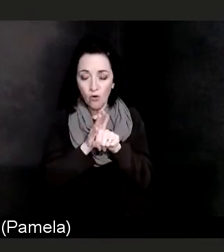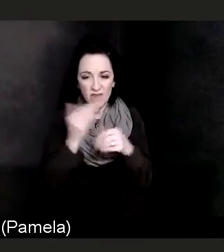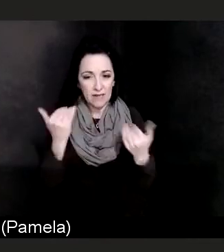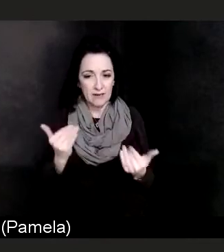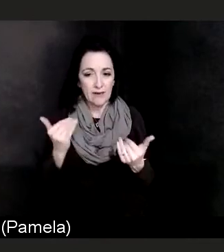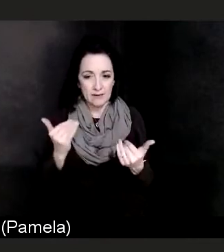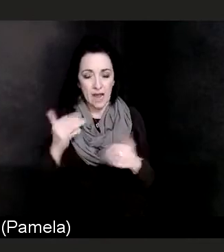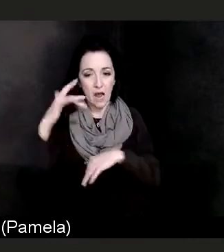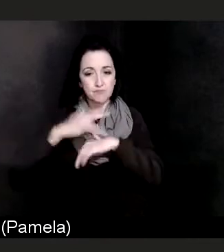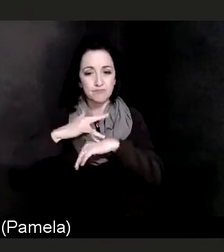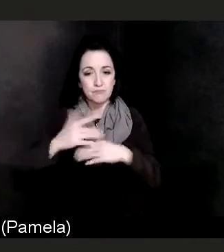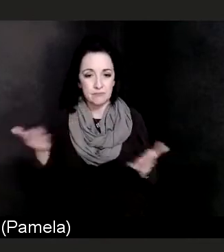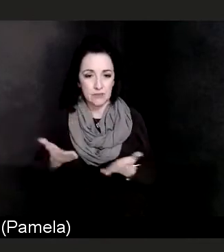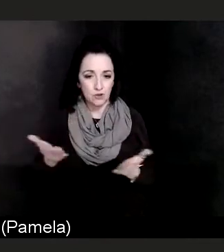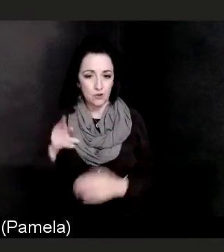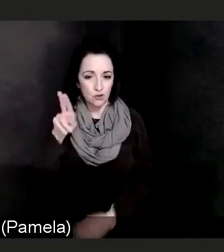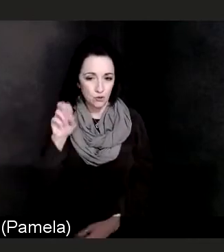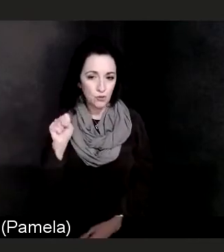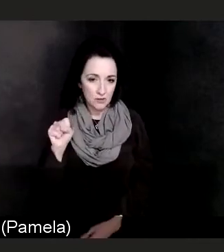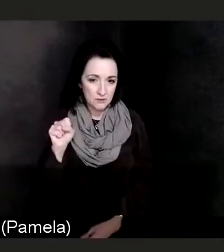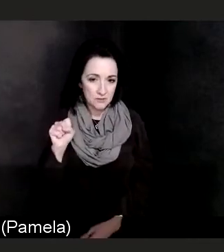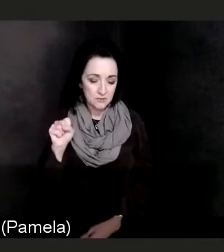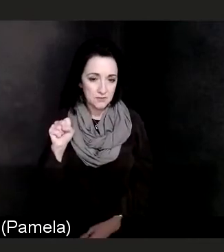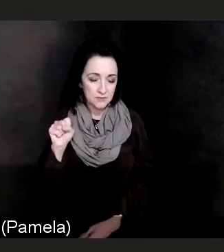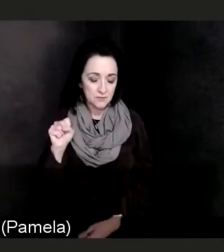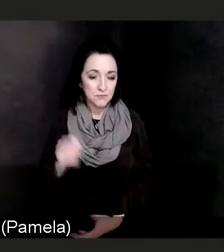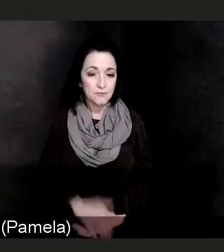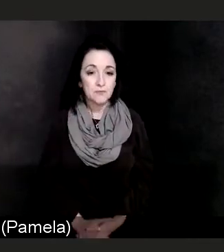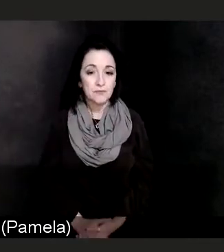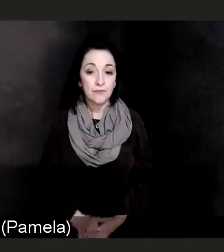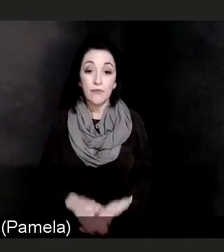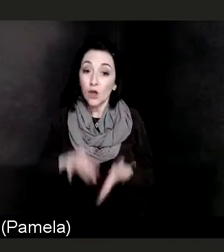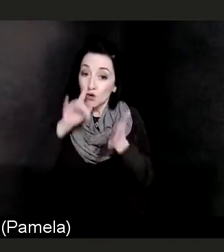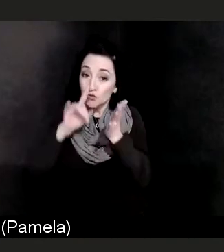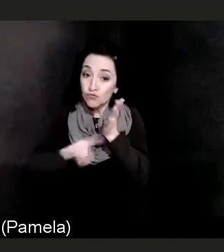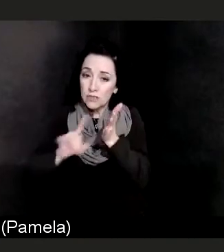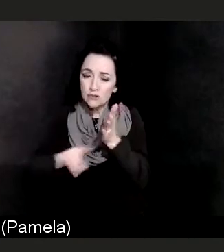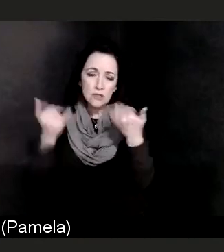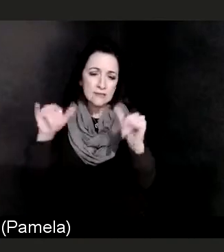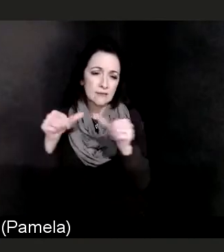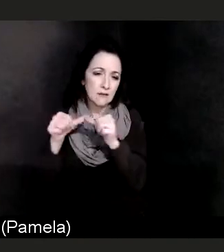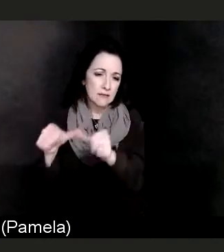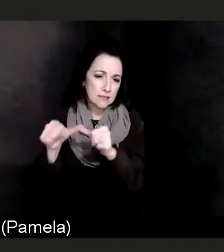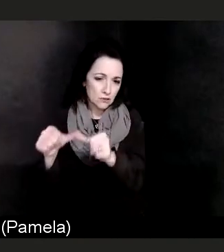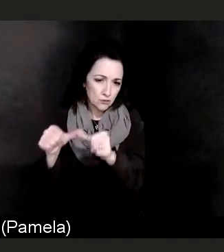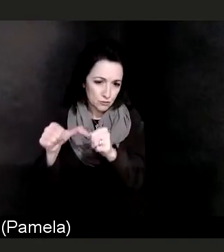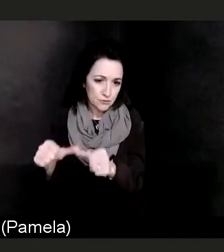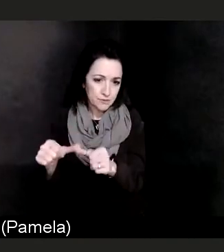Research continues and is ongoing about how these strains are different,